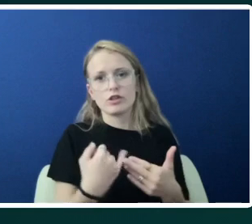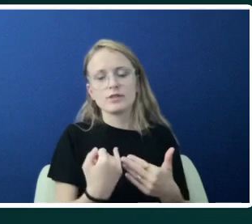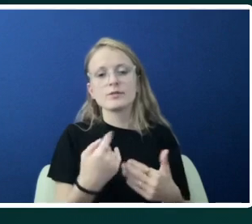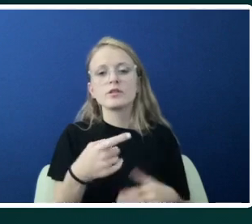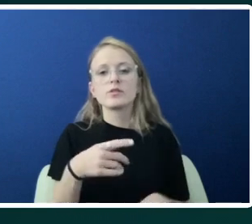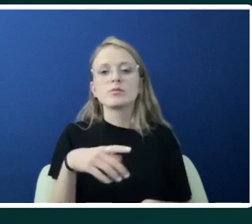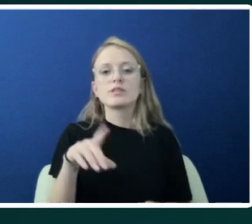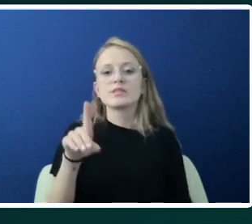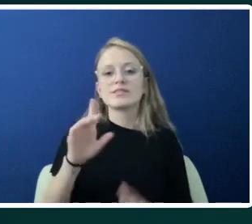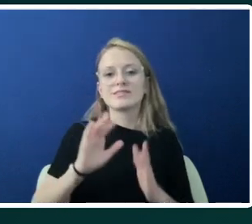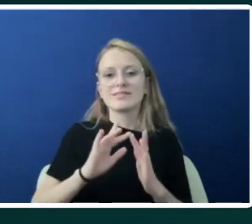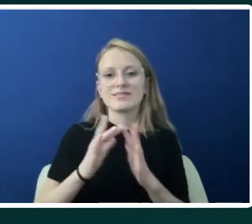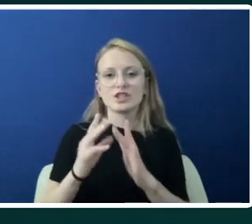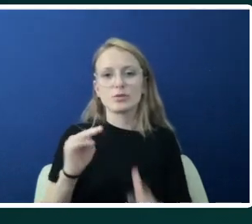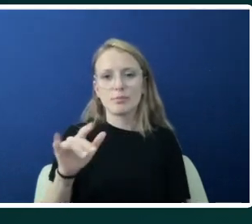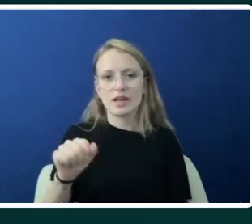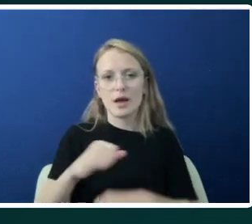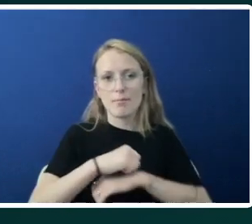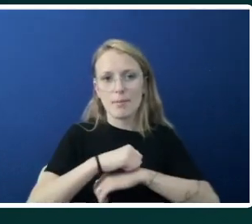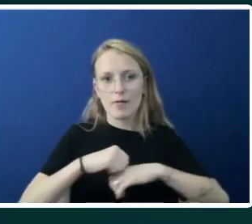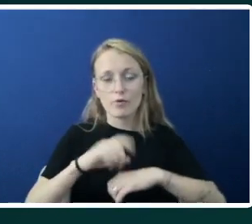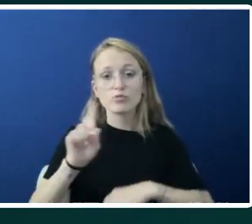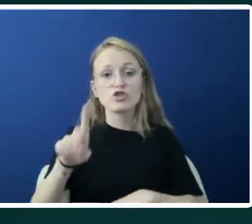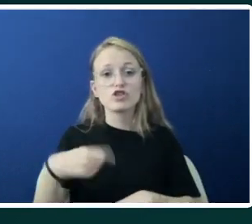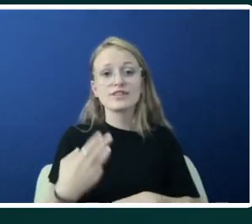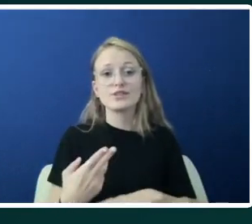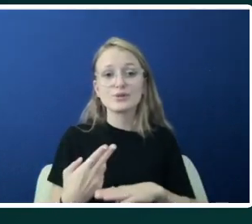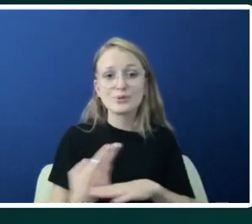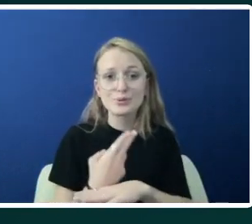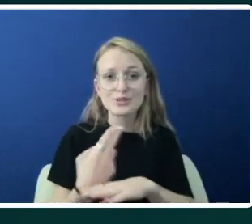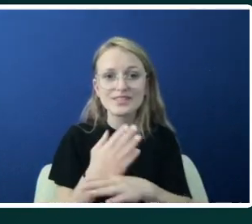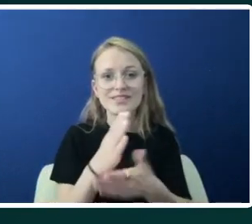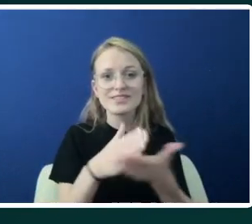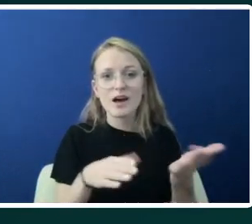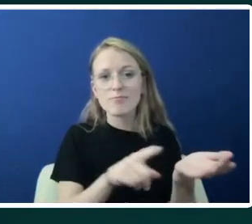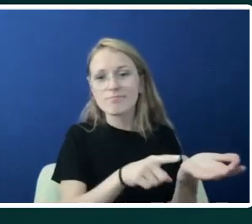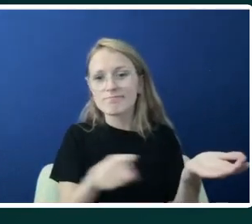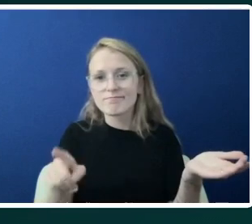platforms. I mean, just being able to utilize some of those digital media tools. Because I